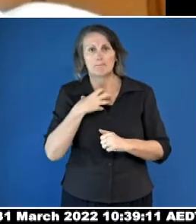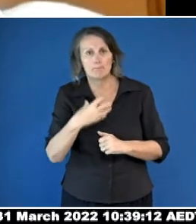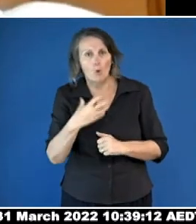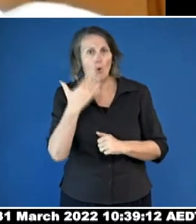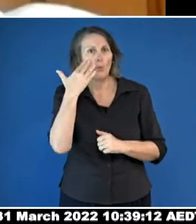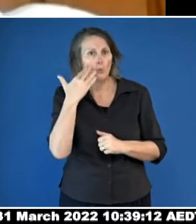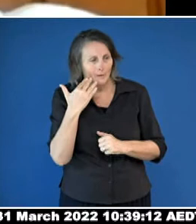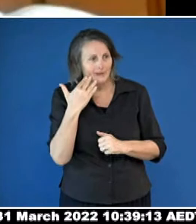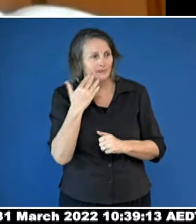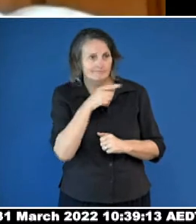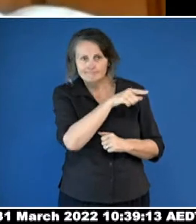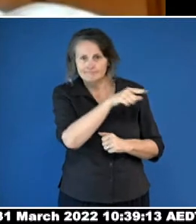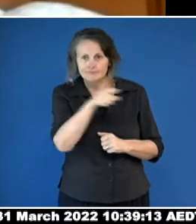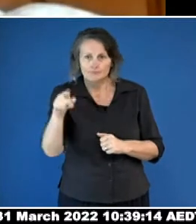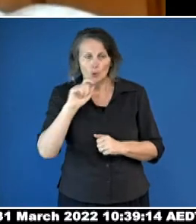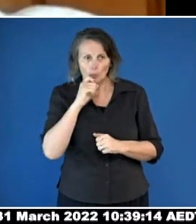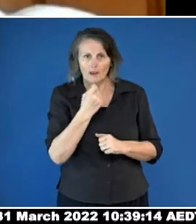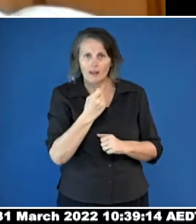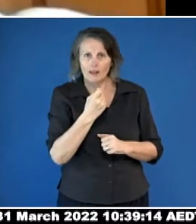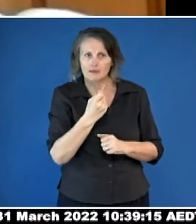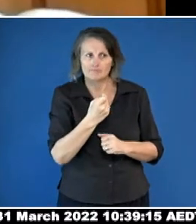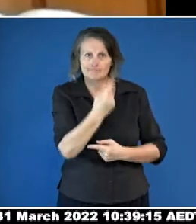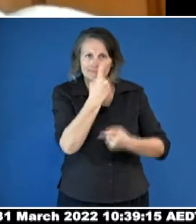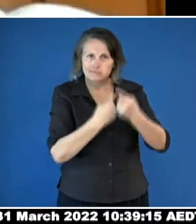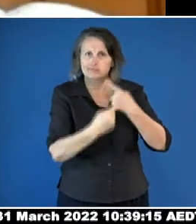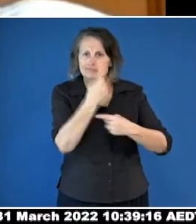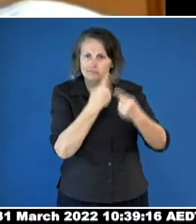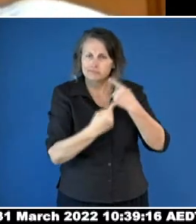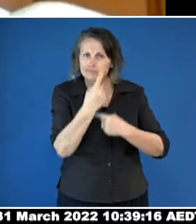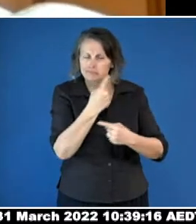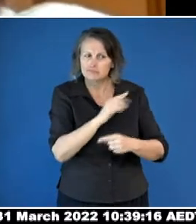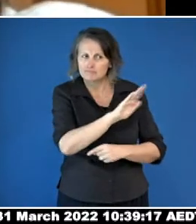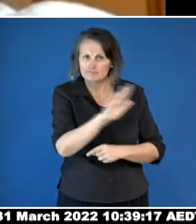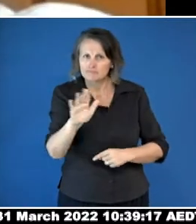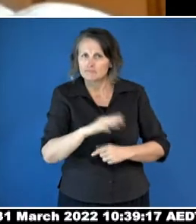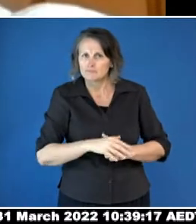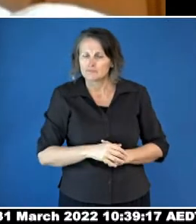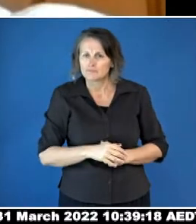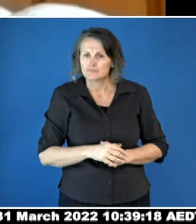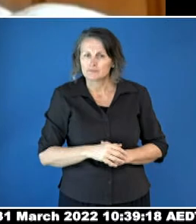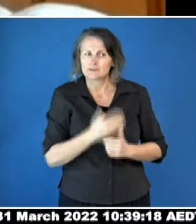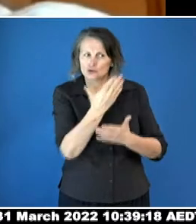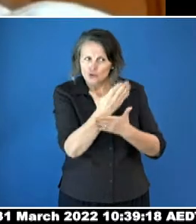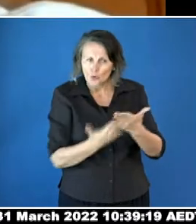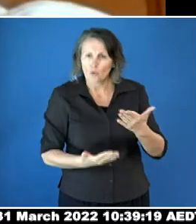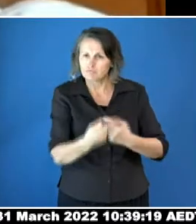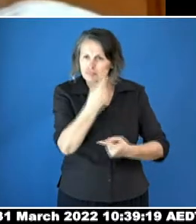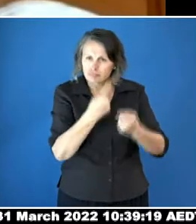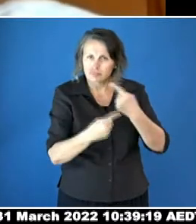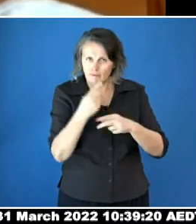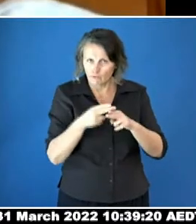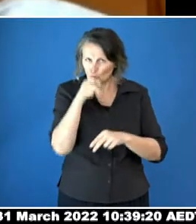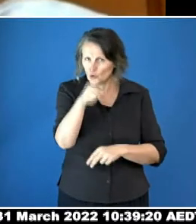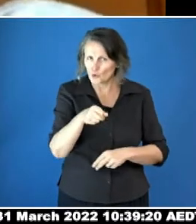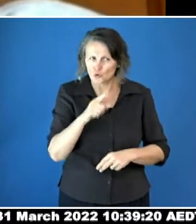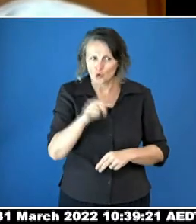there's more women come forward and tell their stories to you guys.